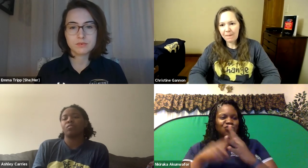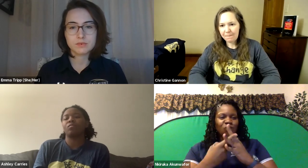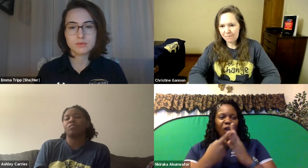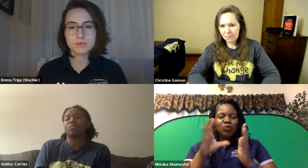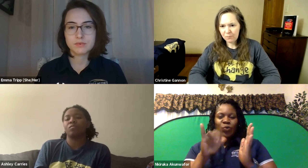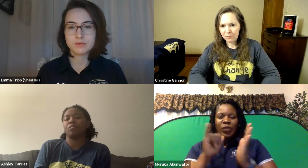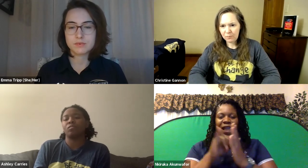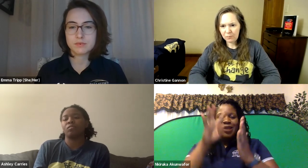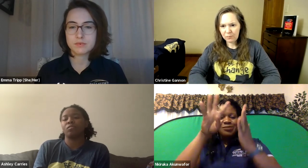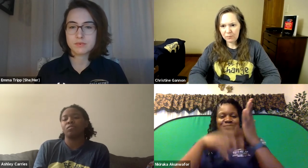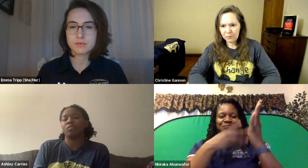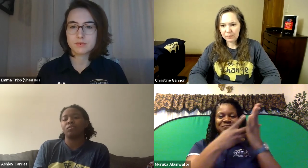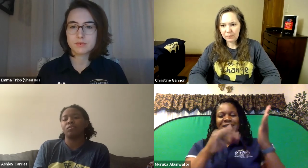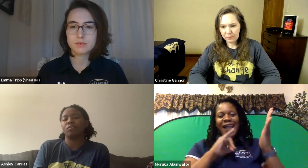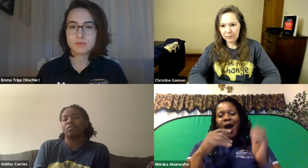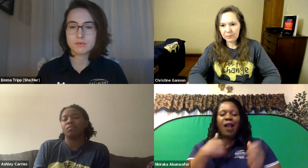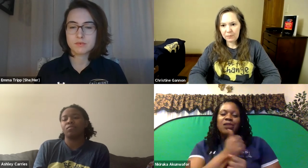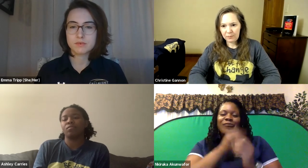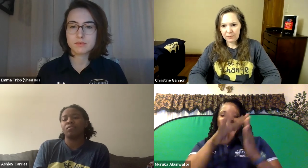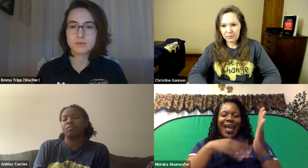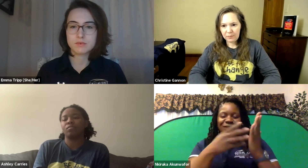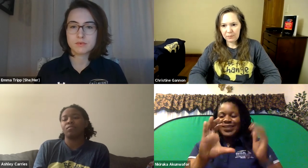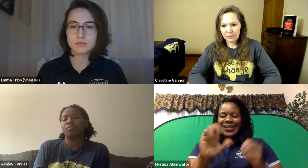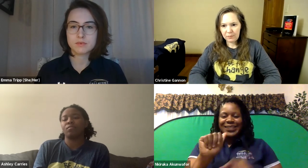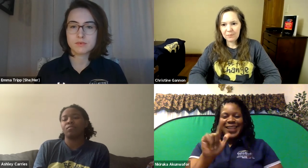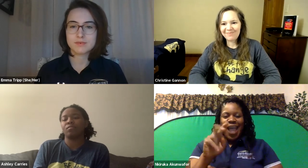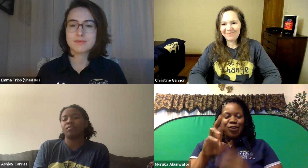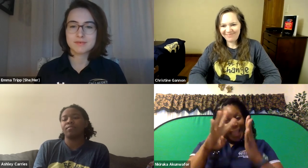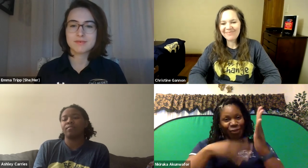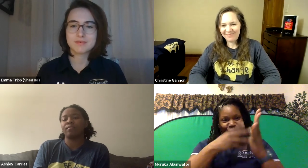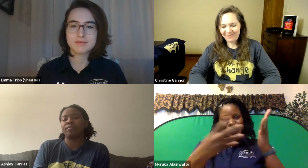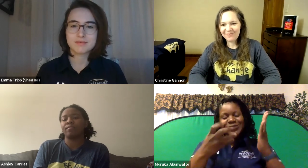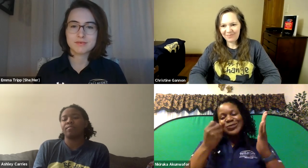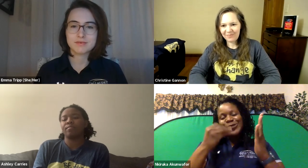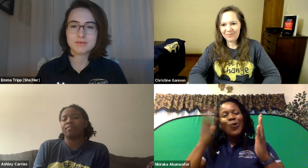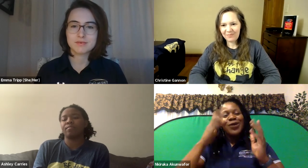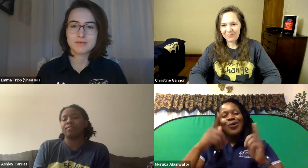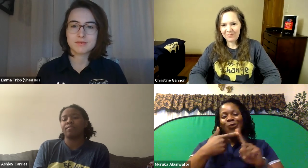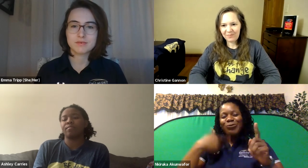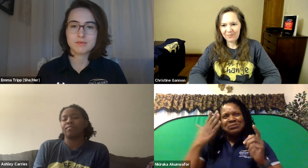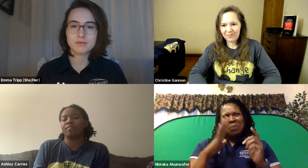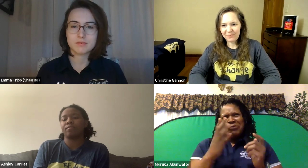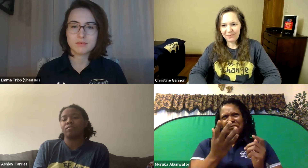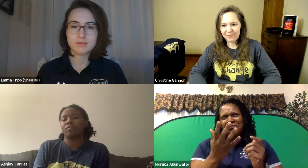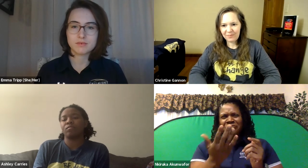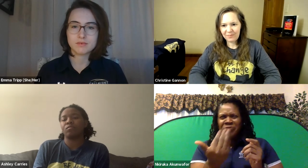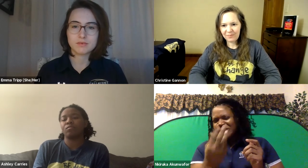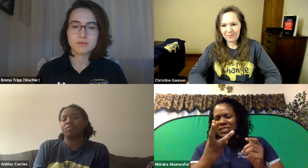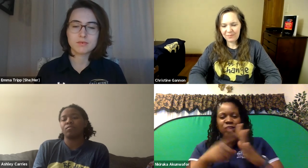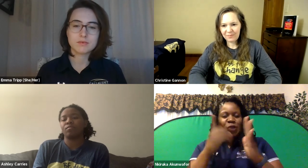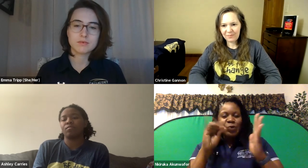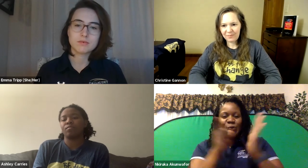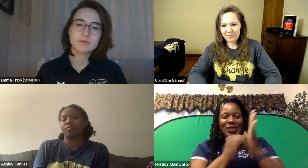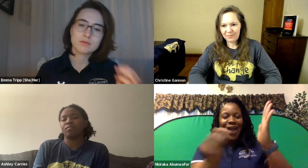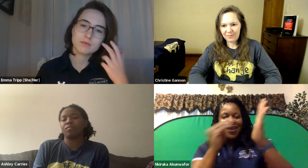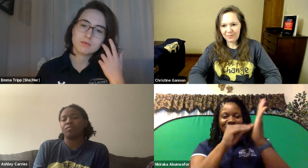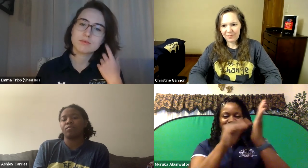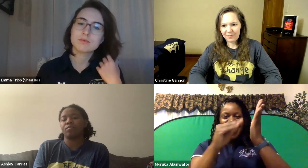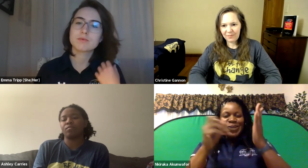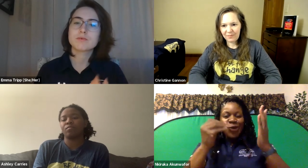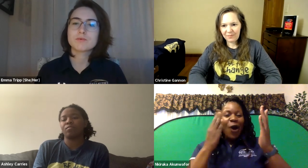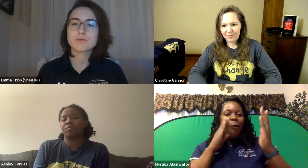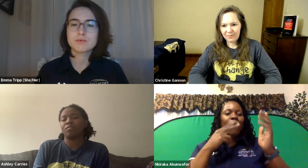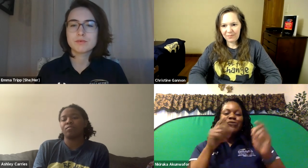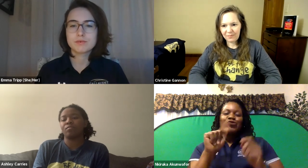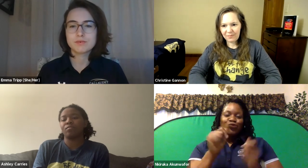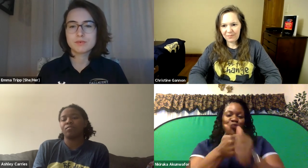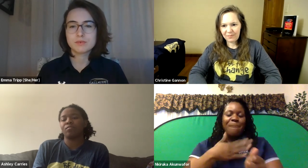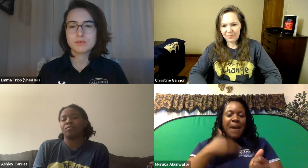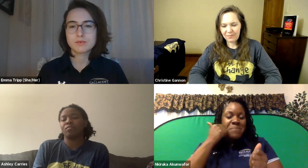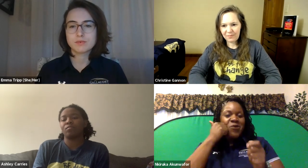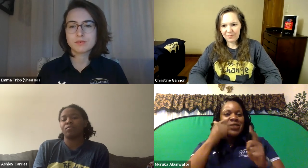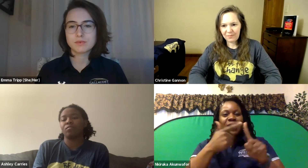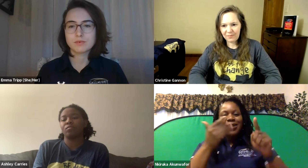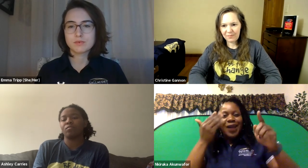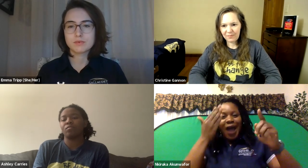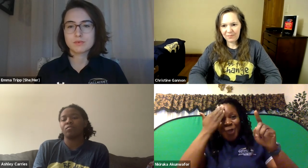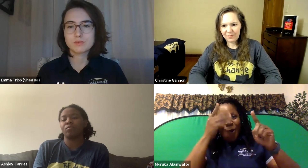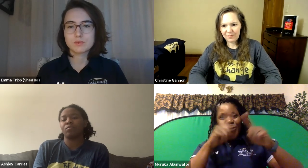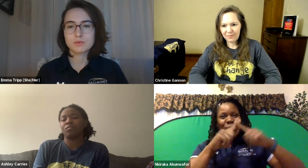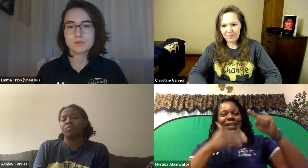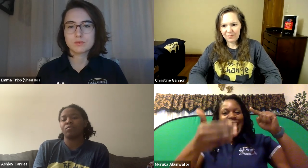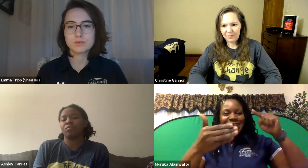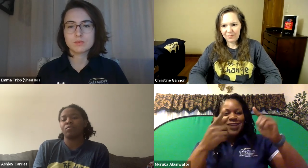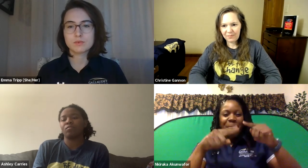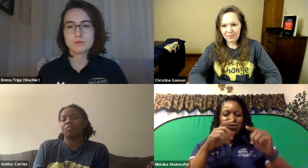> Yeah, I started tracking in my calendar. I love calendars. I think I started when I was about 15 or 16. It helps having it in your phone because you know when its coming next.